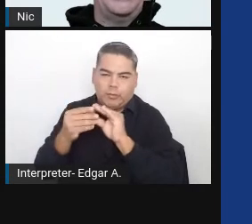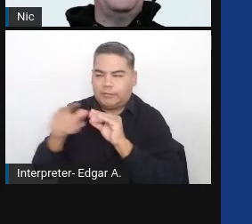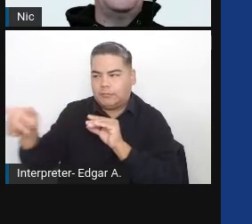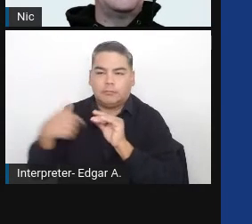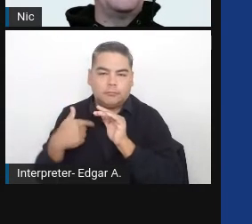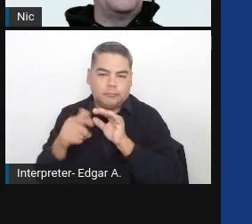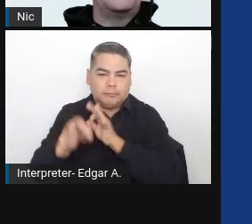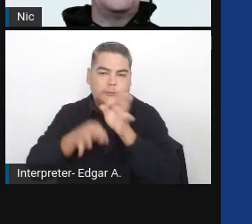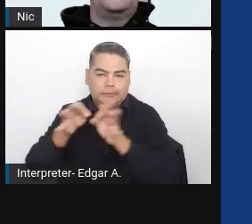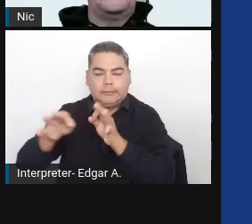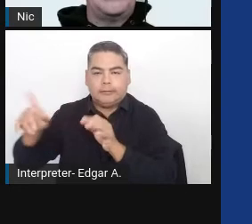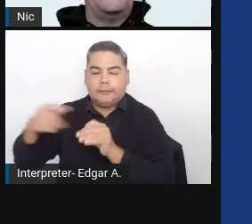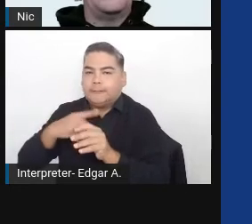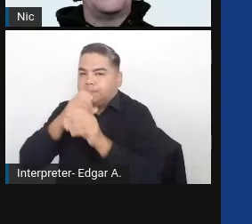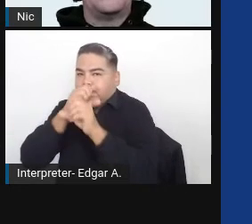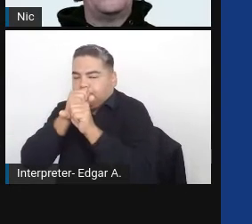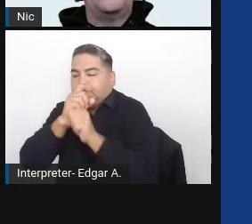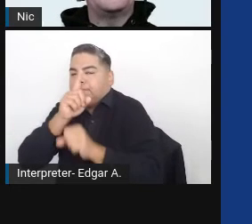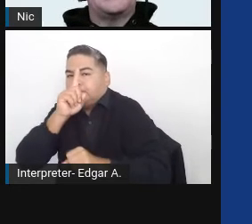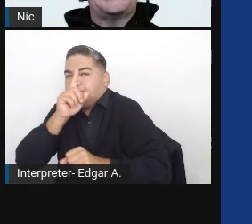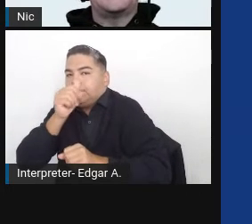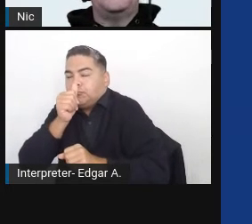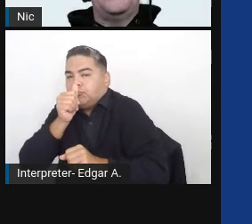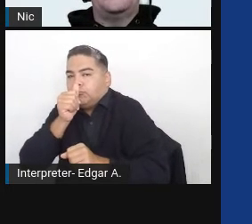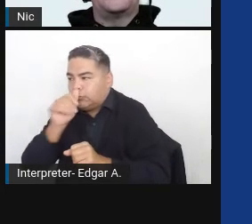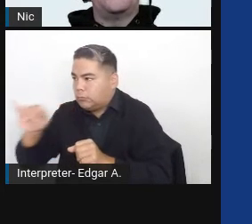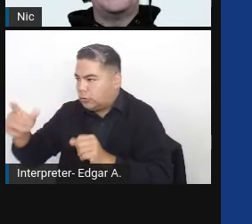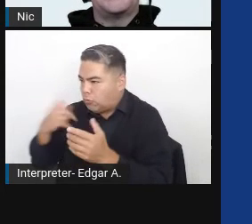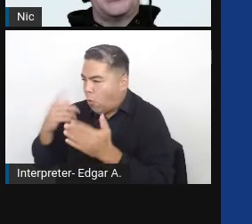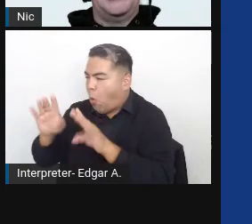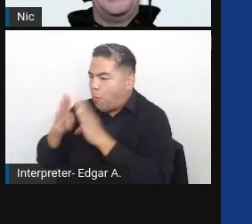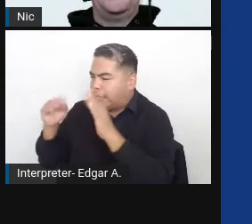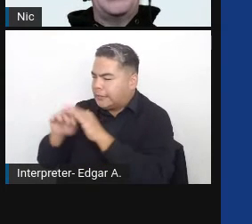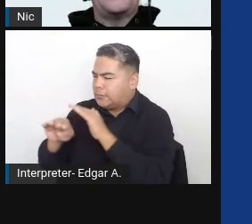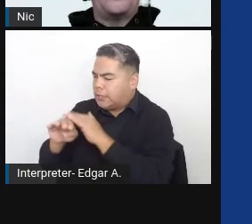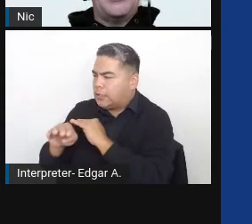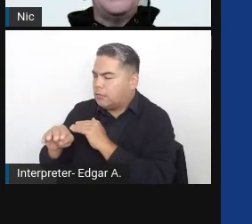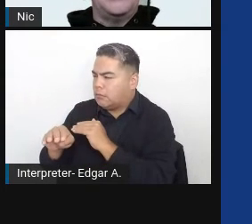Ableism goes into the language. When was the last time you heard someone say, "That's crazy?"